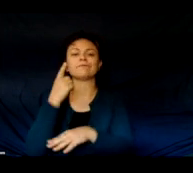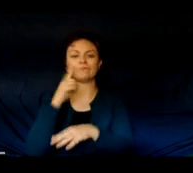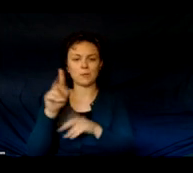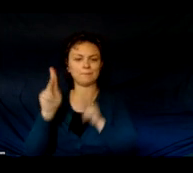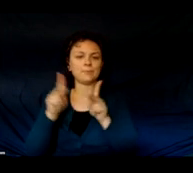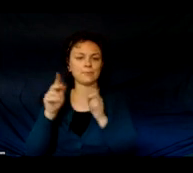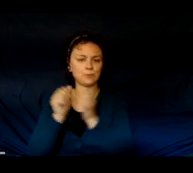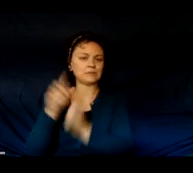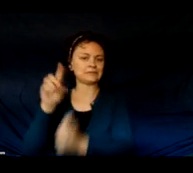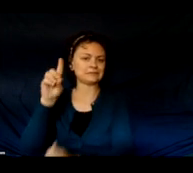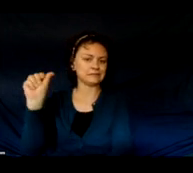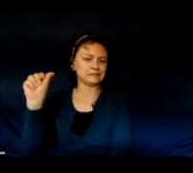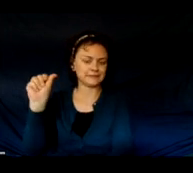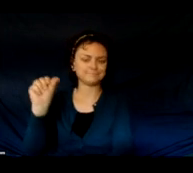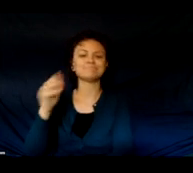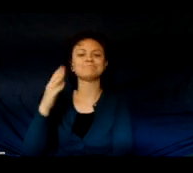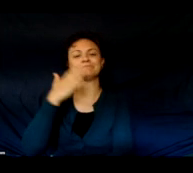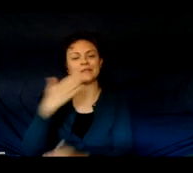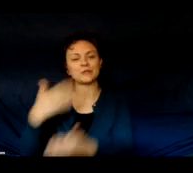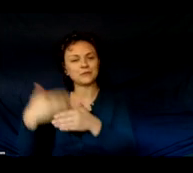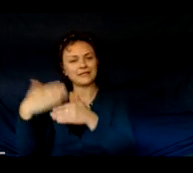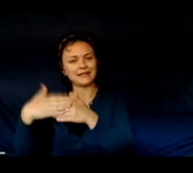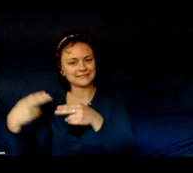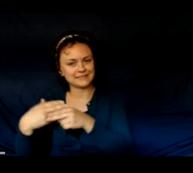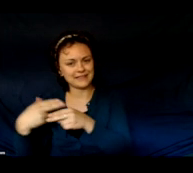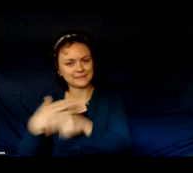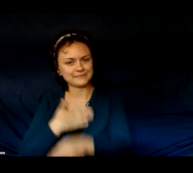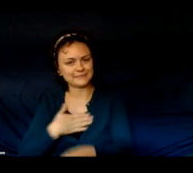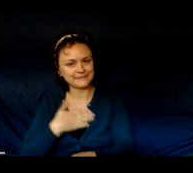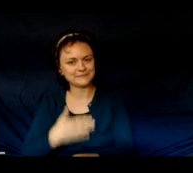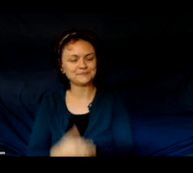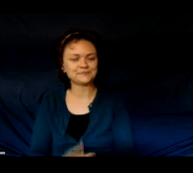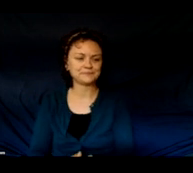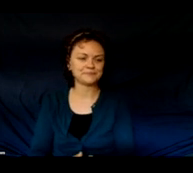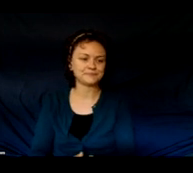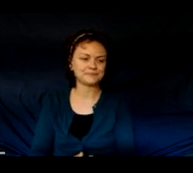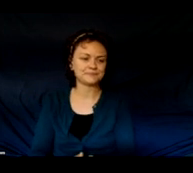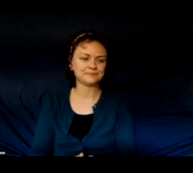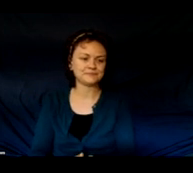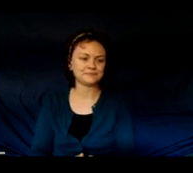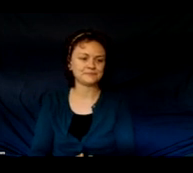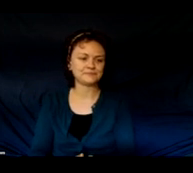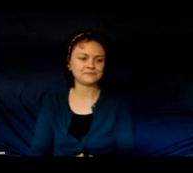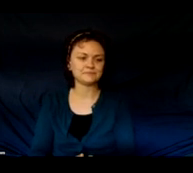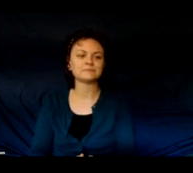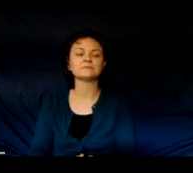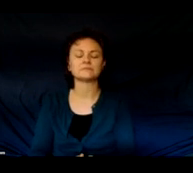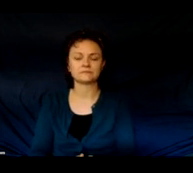Next slide, please. So how does